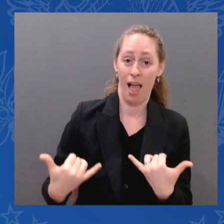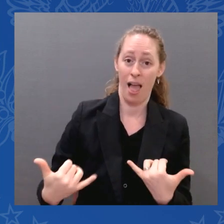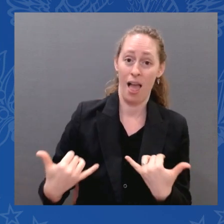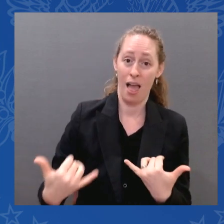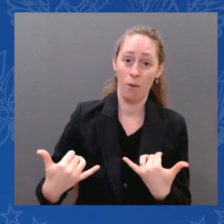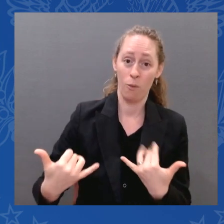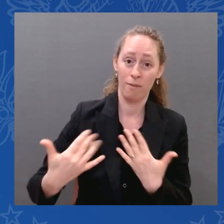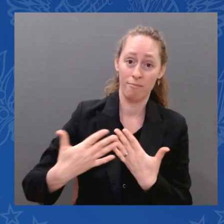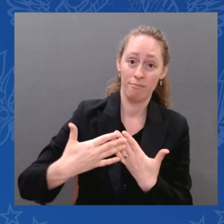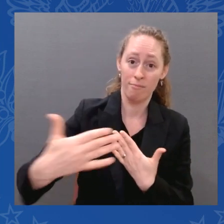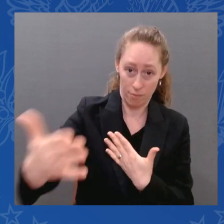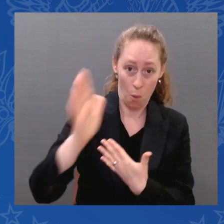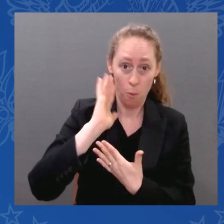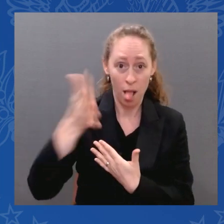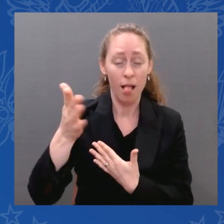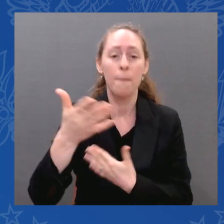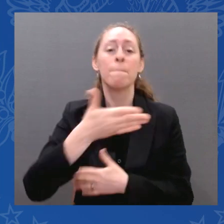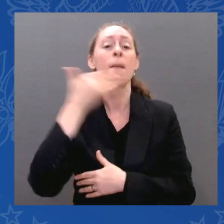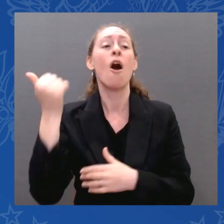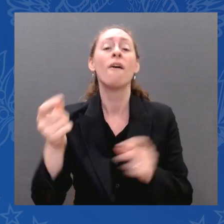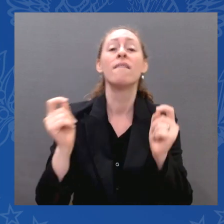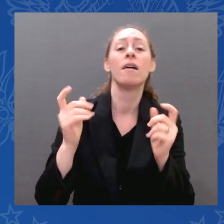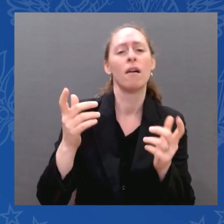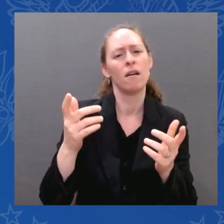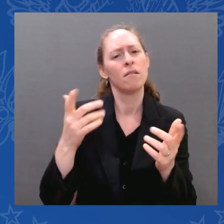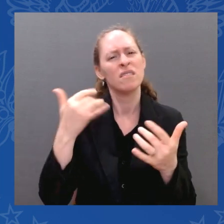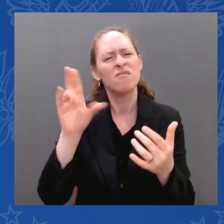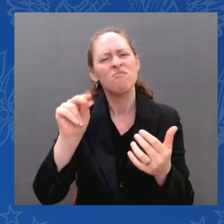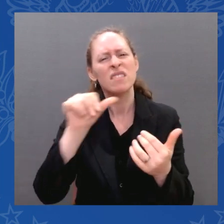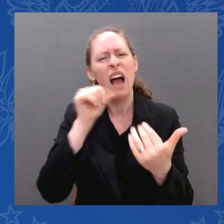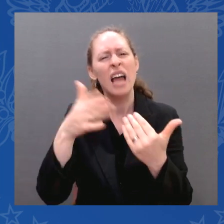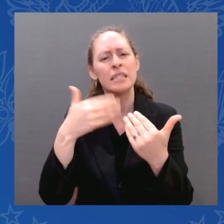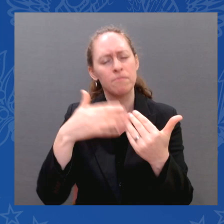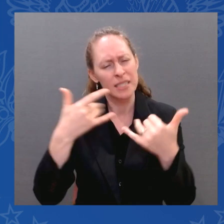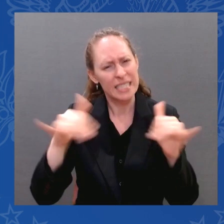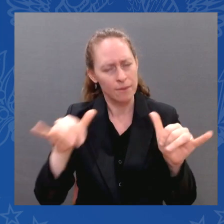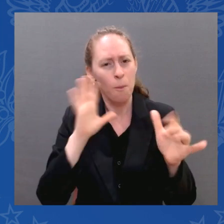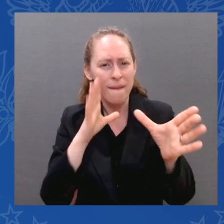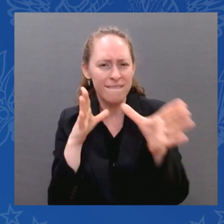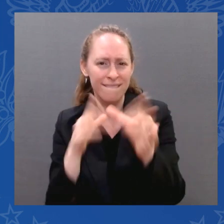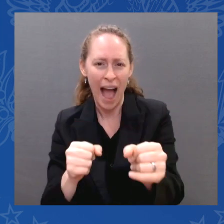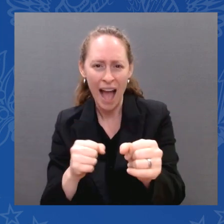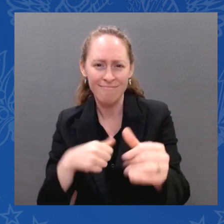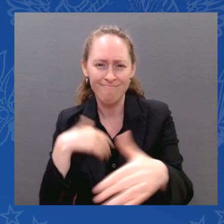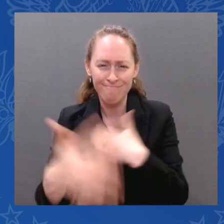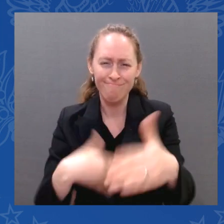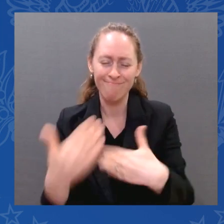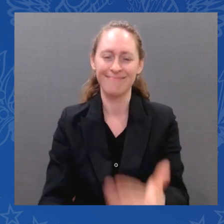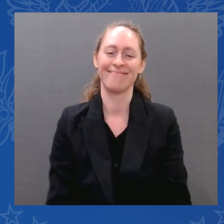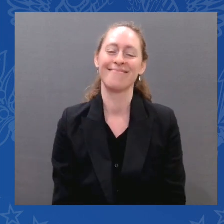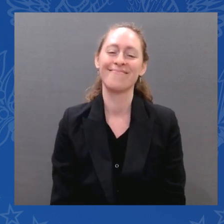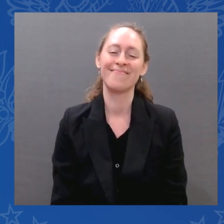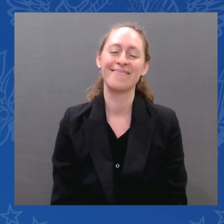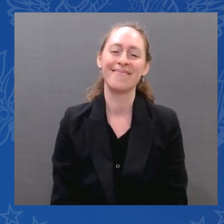And it's not just you.